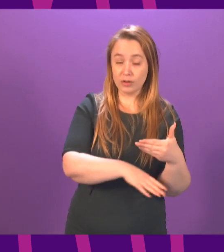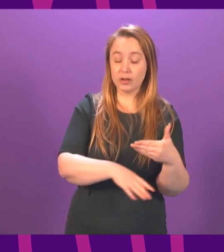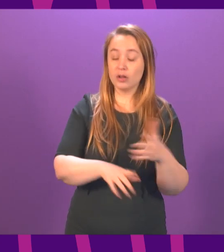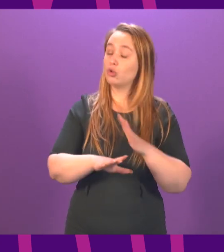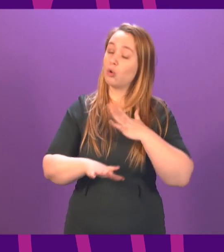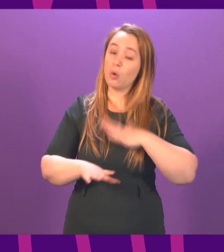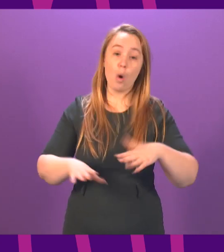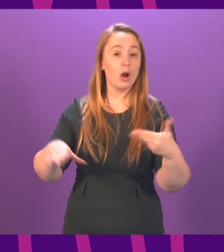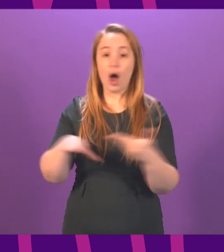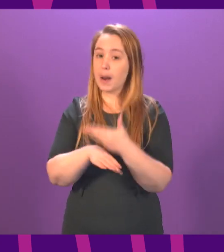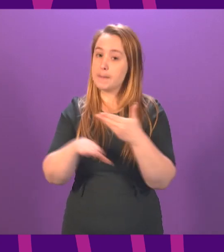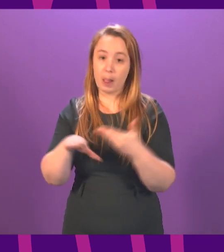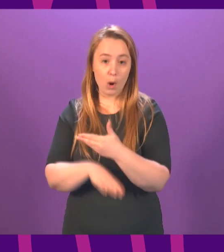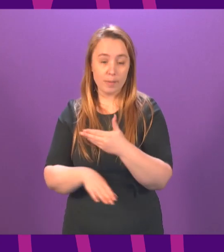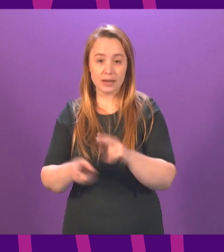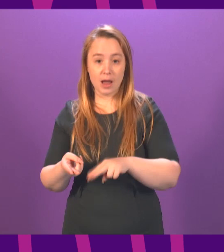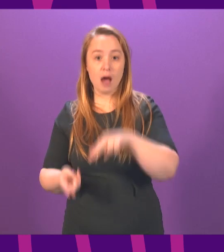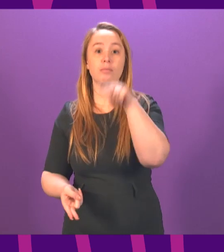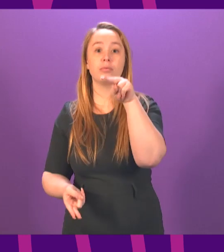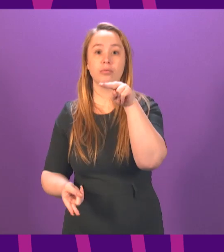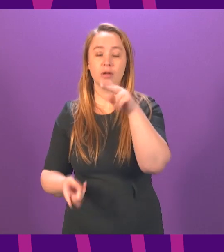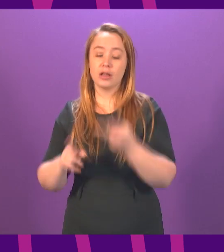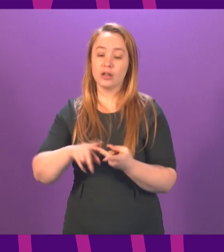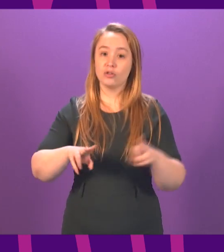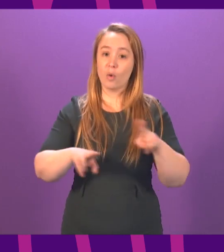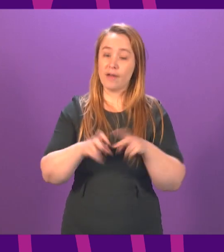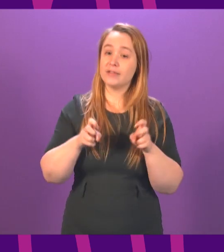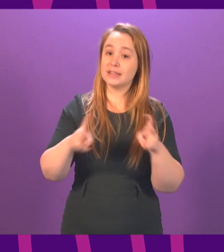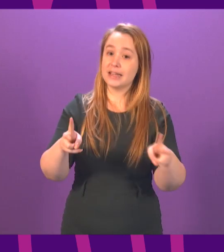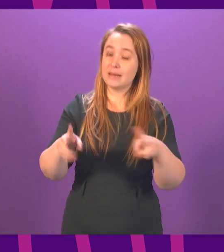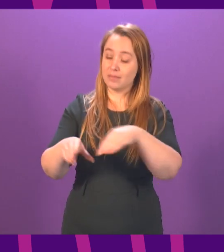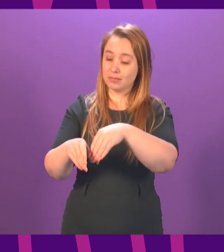us a sense of what might happen if the scheme is withdrawn. I hope that that does not happen.